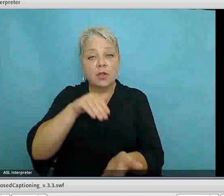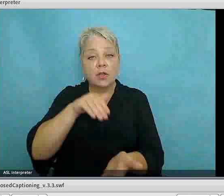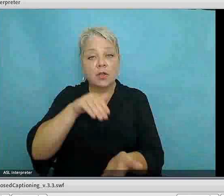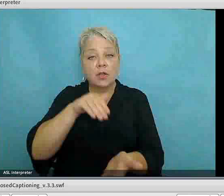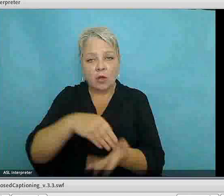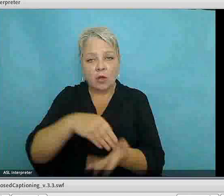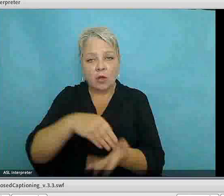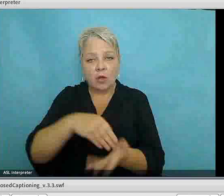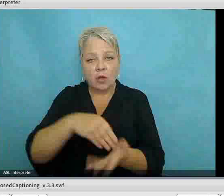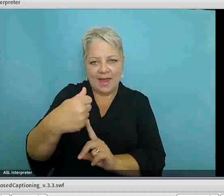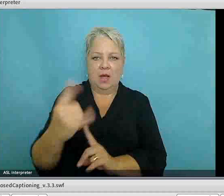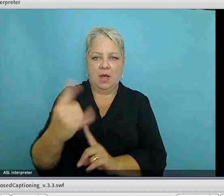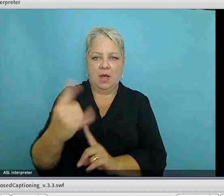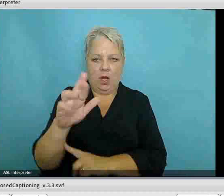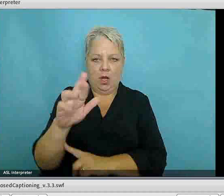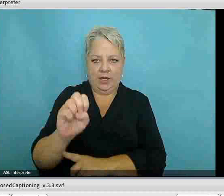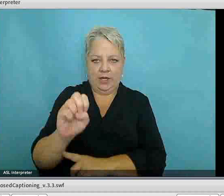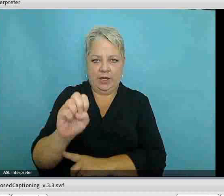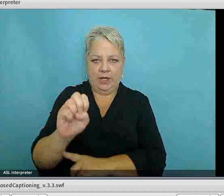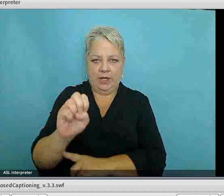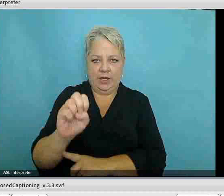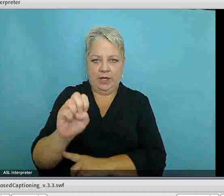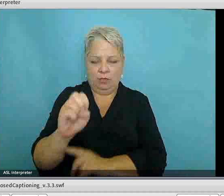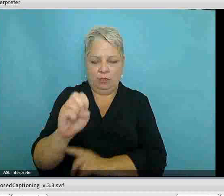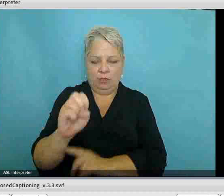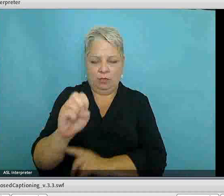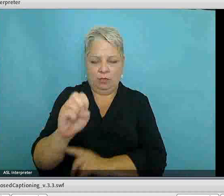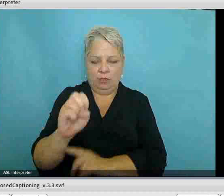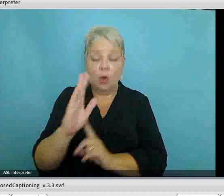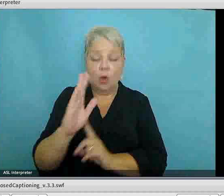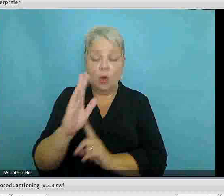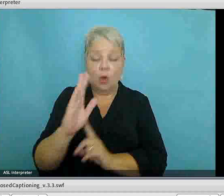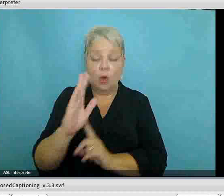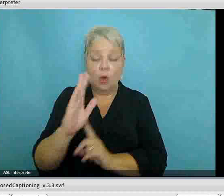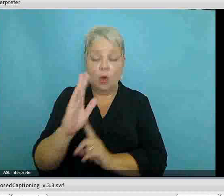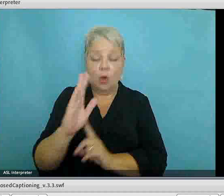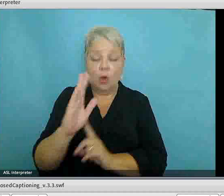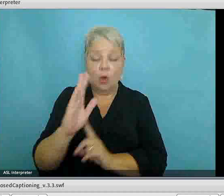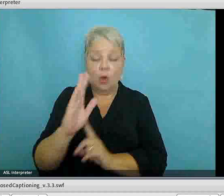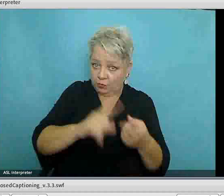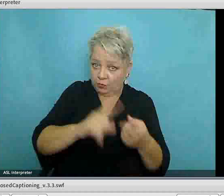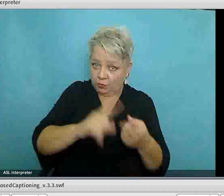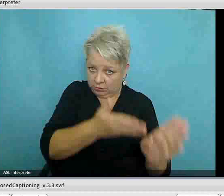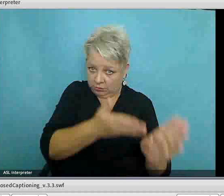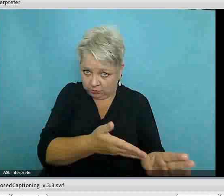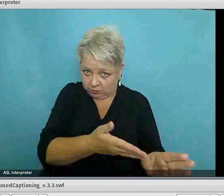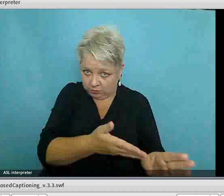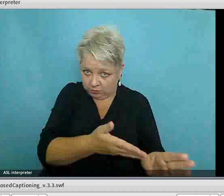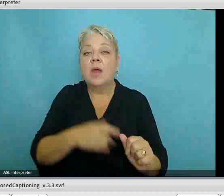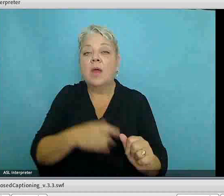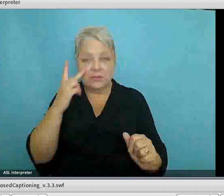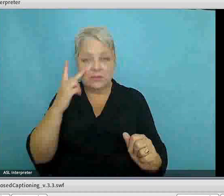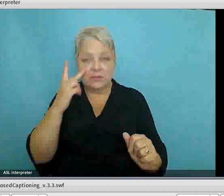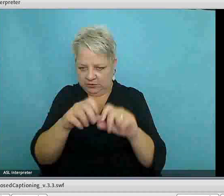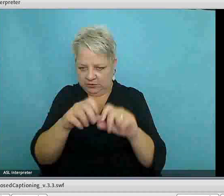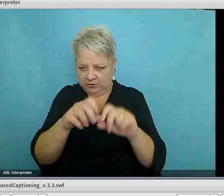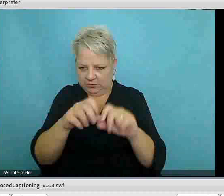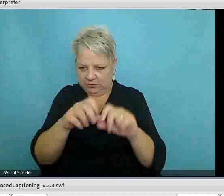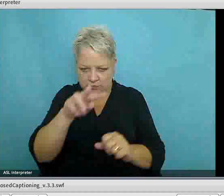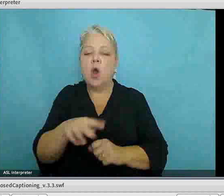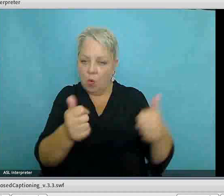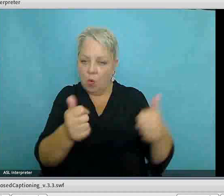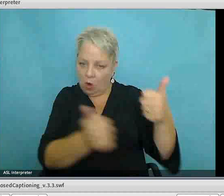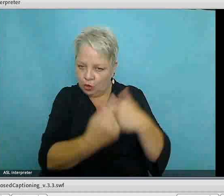person is enrolled in One Care, and they will have a relationship with that -- if they're